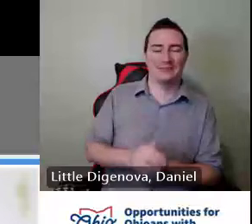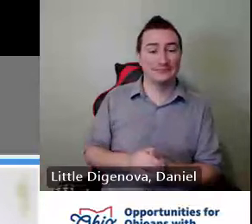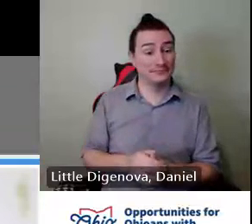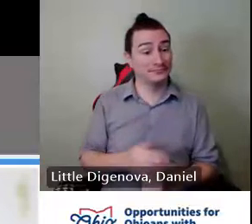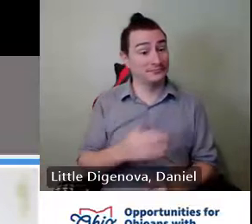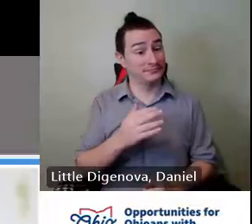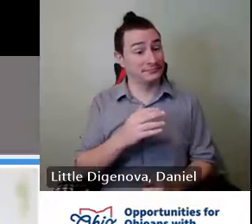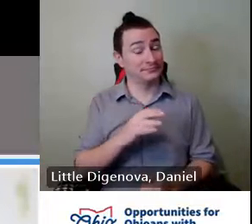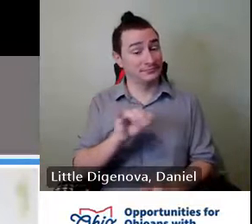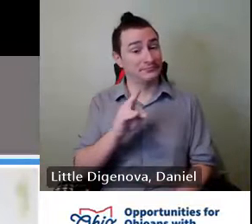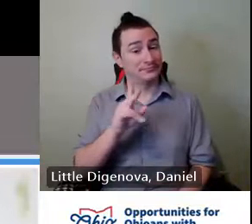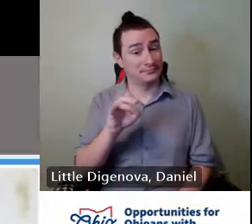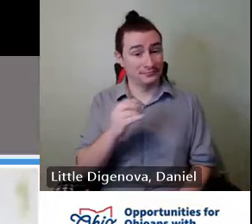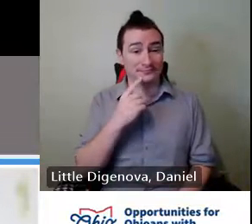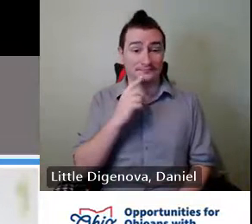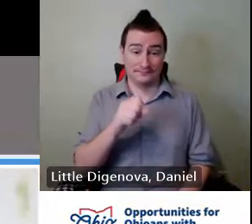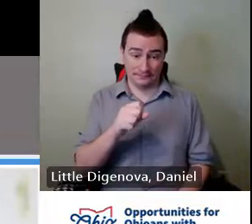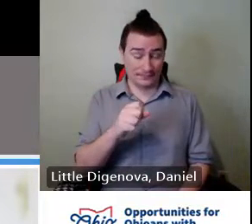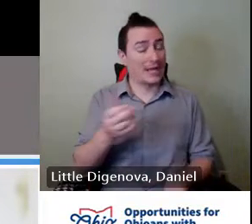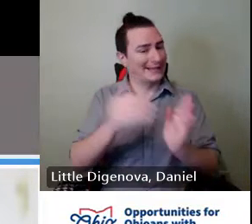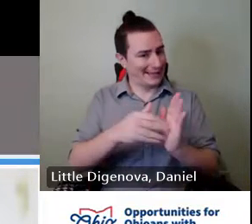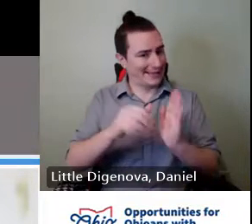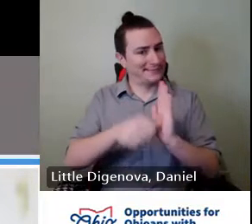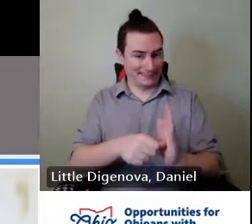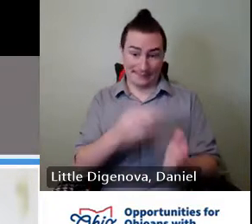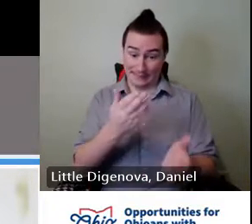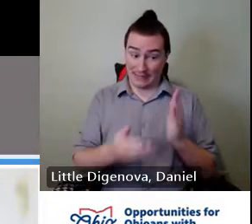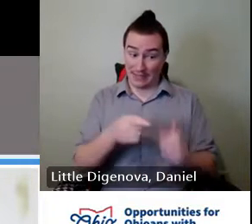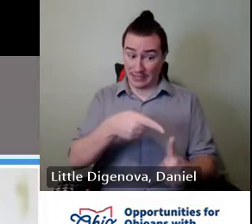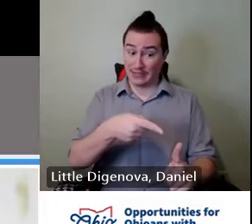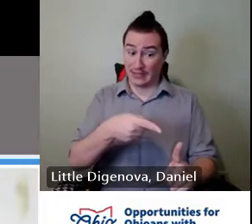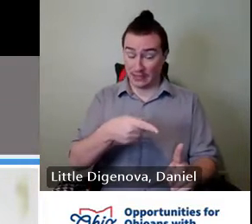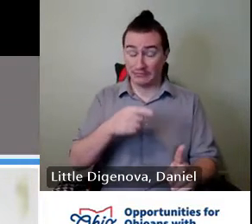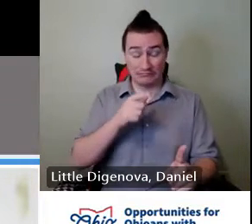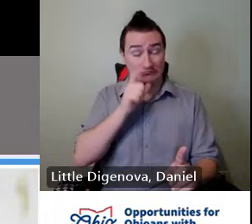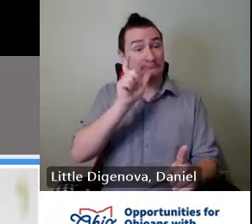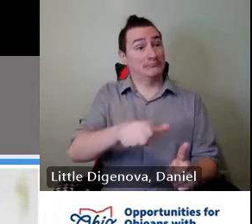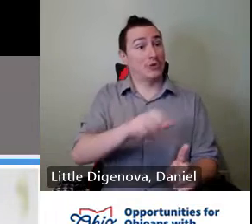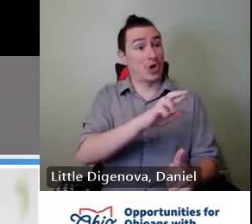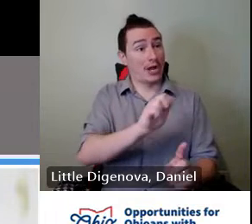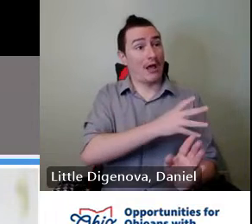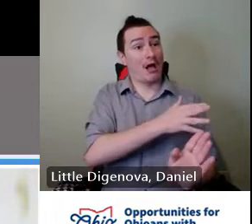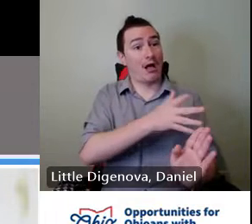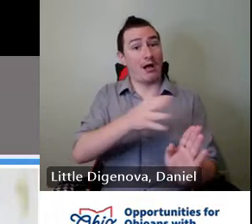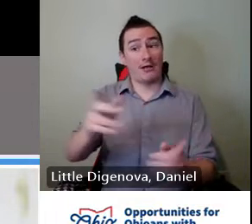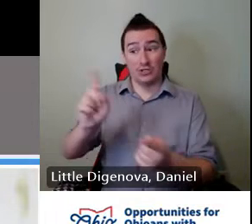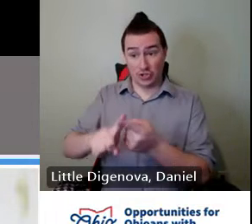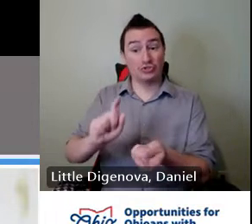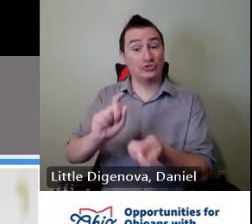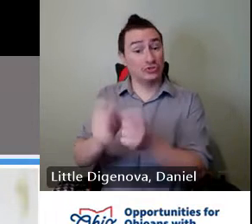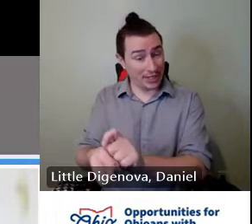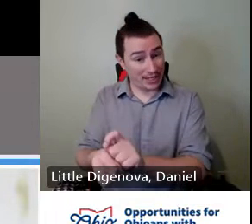not need a reasonable accommodation until something changes, and that could be a change with their disability or a change in the workplace.